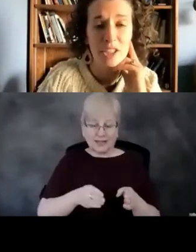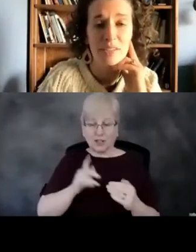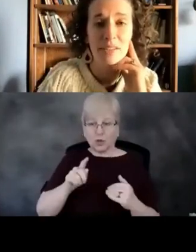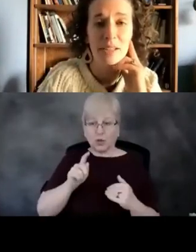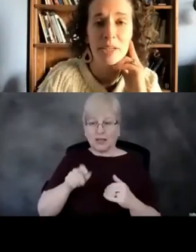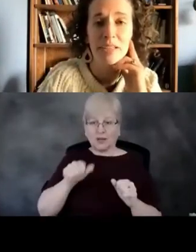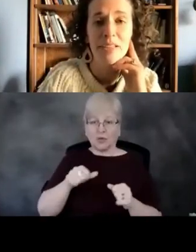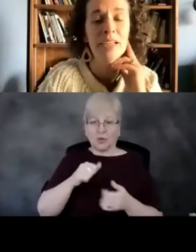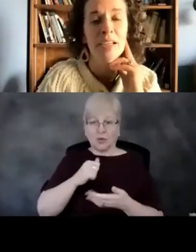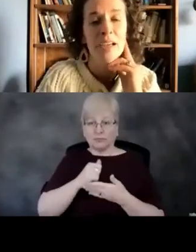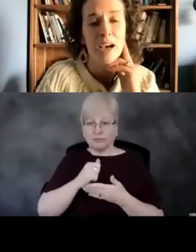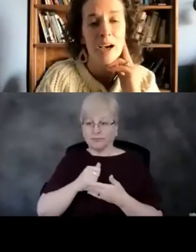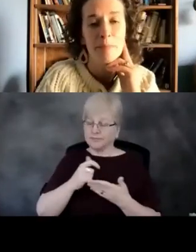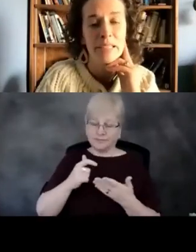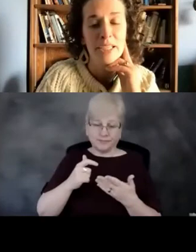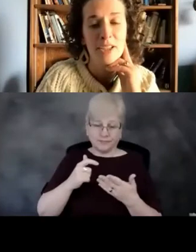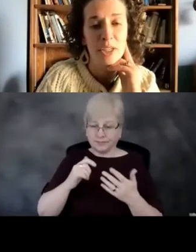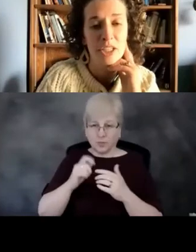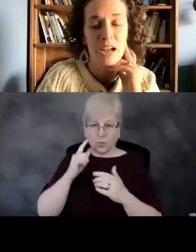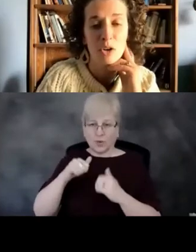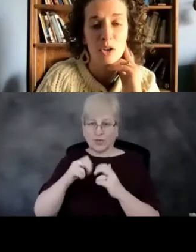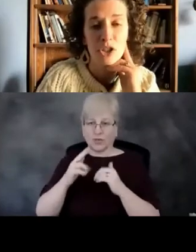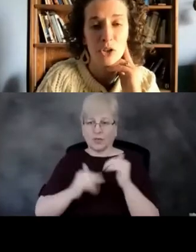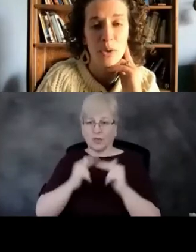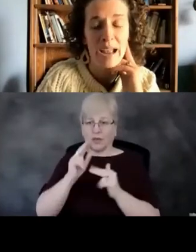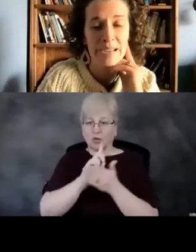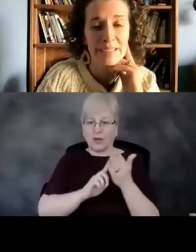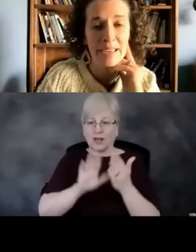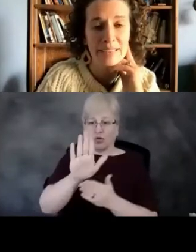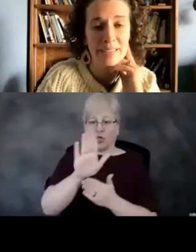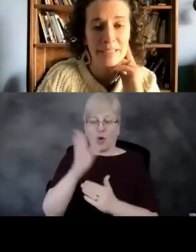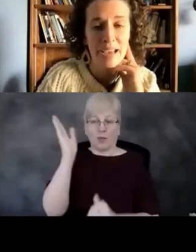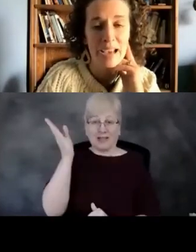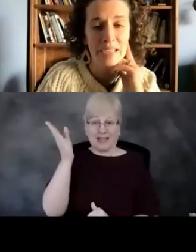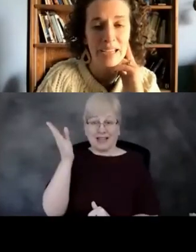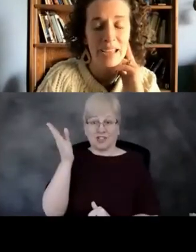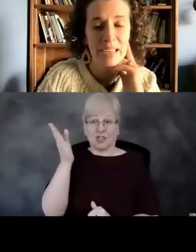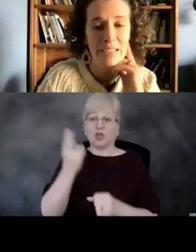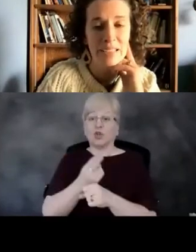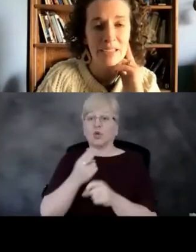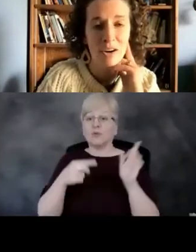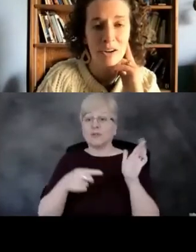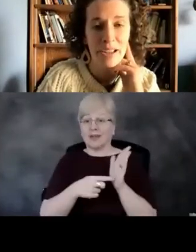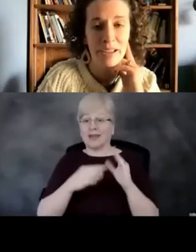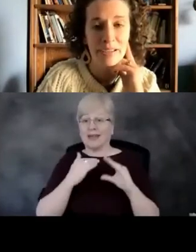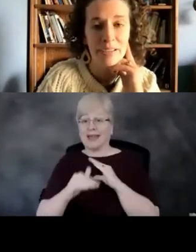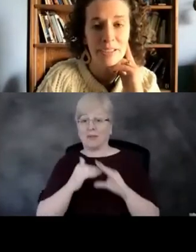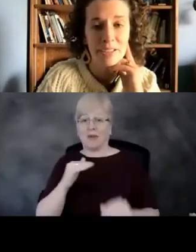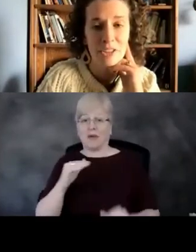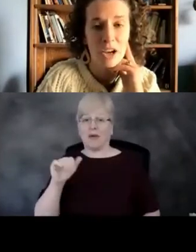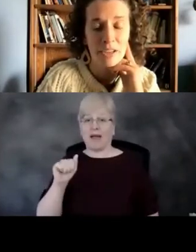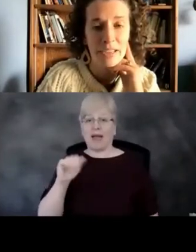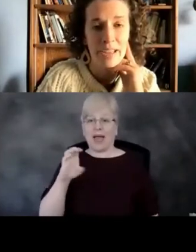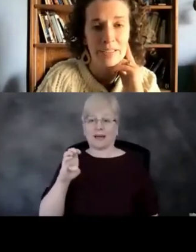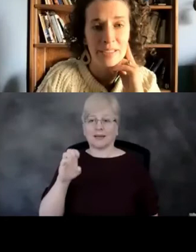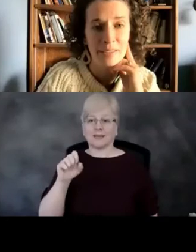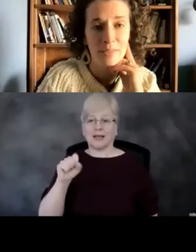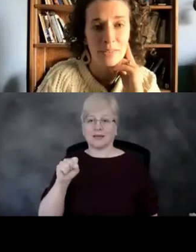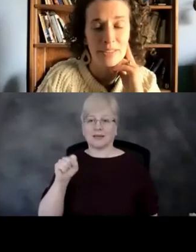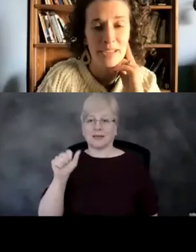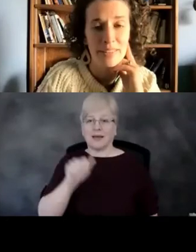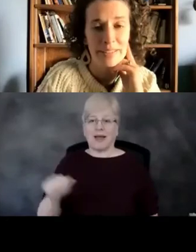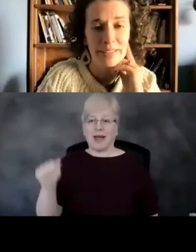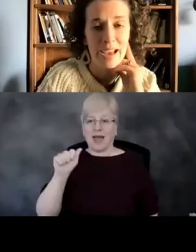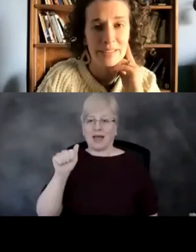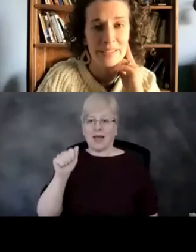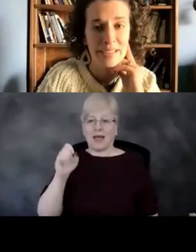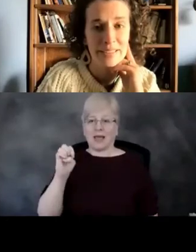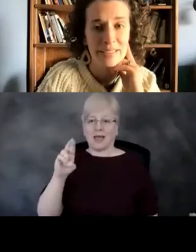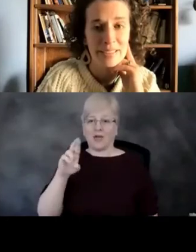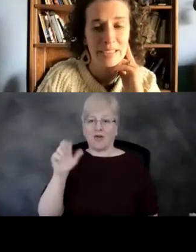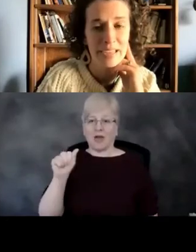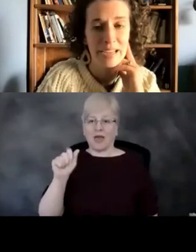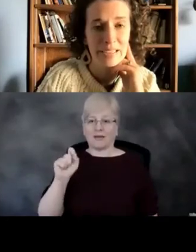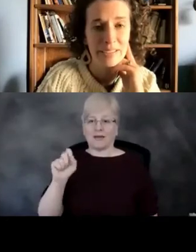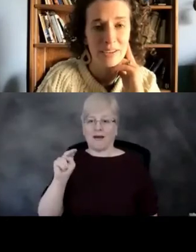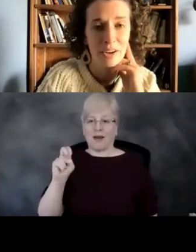is limited, please reach out to ACCESS@AERA.NET. 17:35:15 Once again that is ACCESS@AERA.NET.